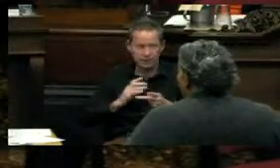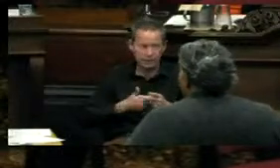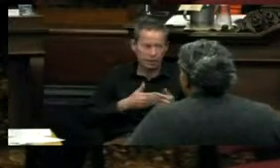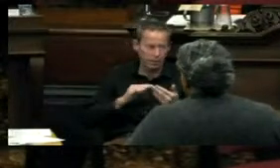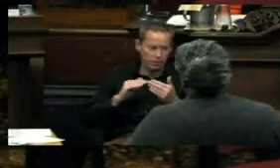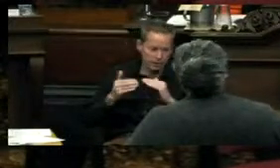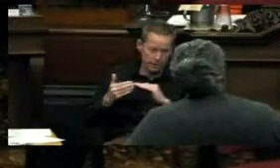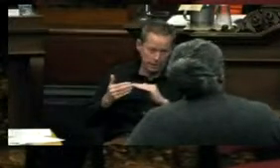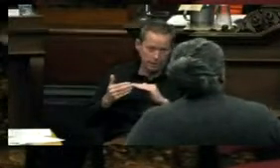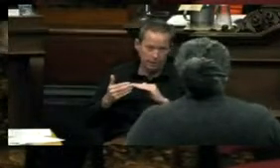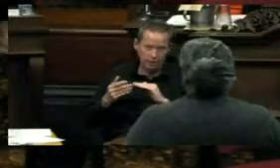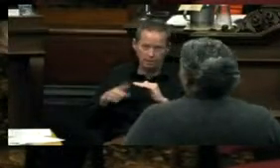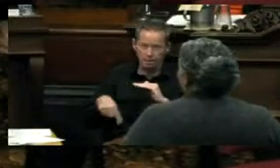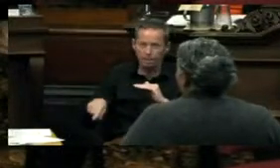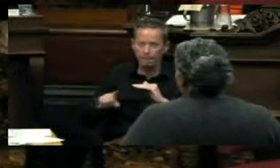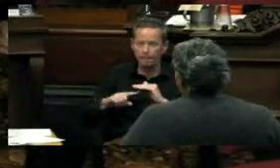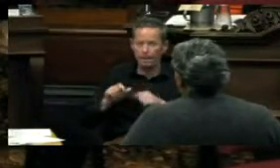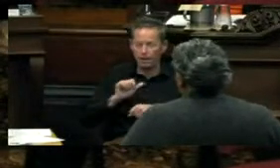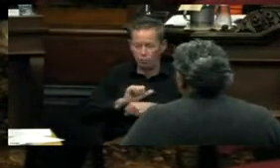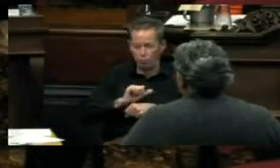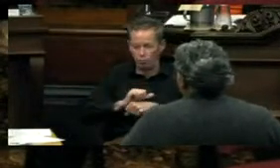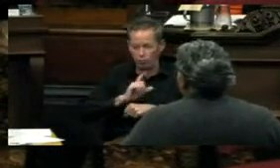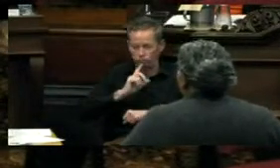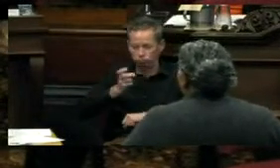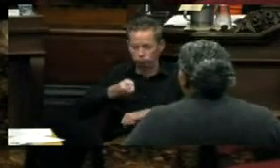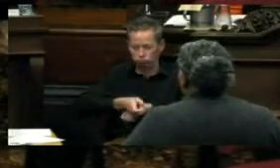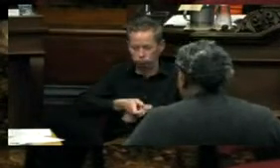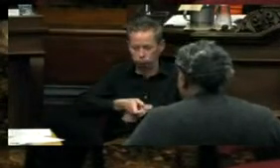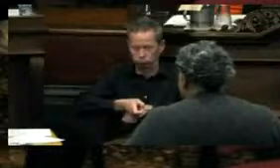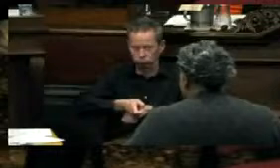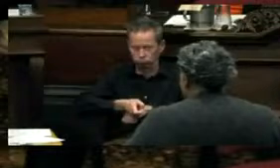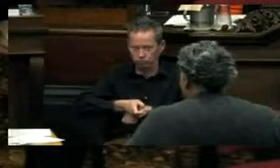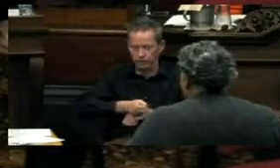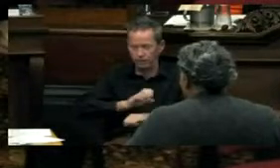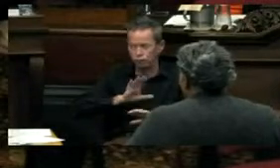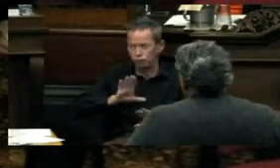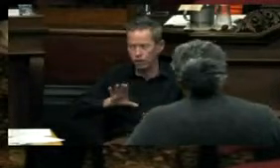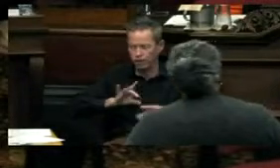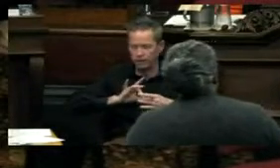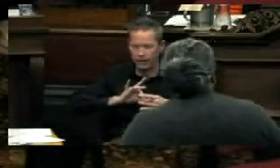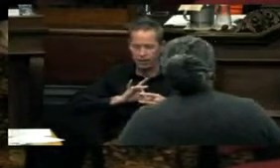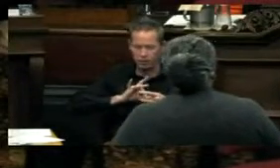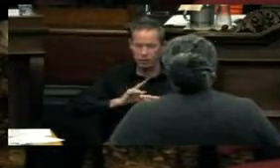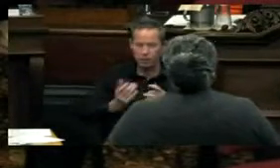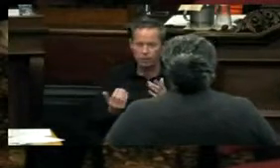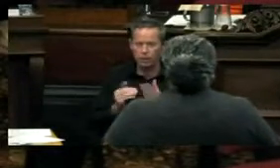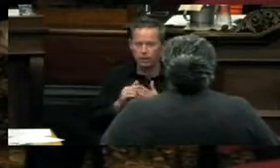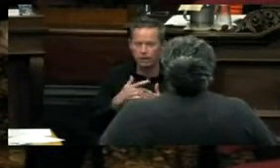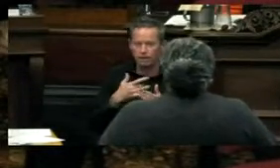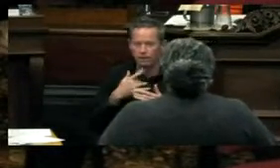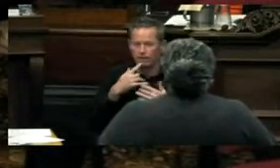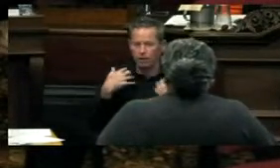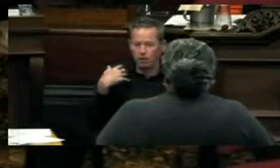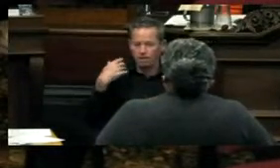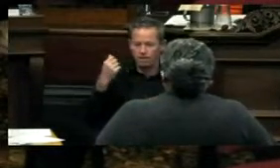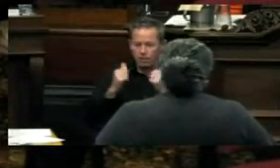getting out to in different, different places in our city.